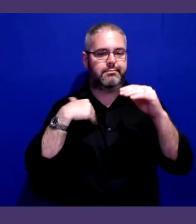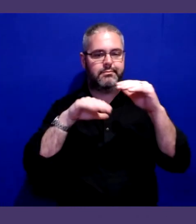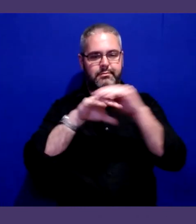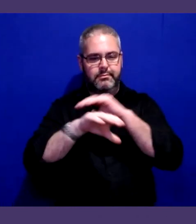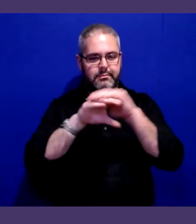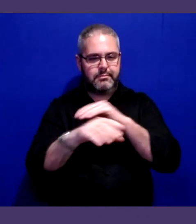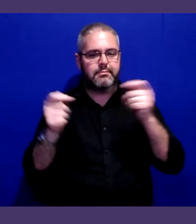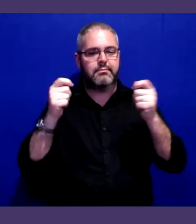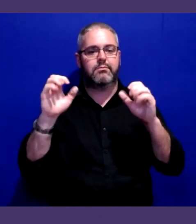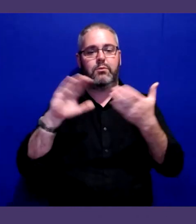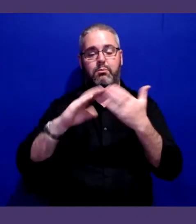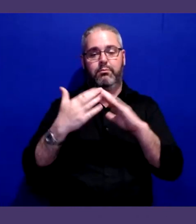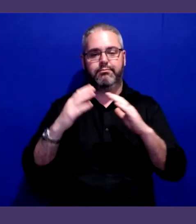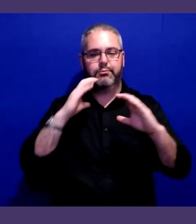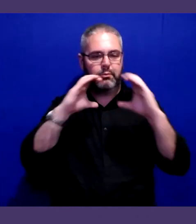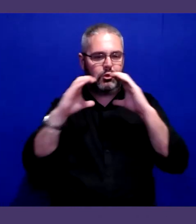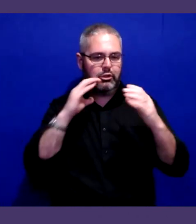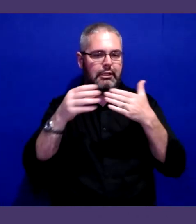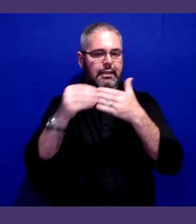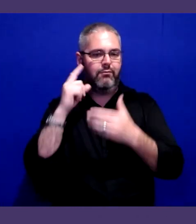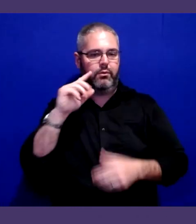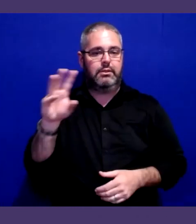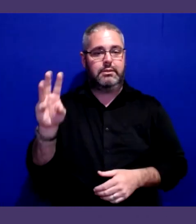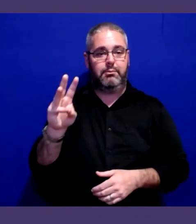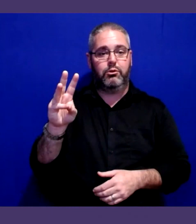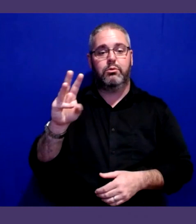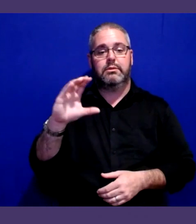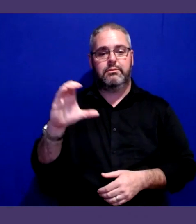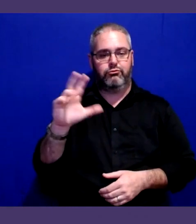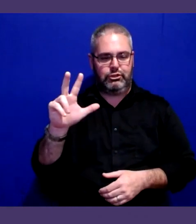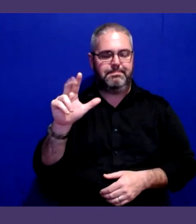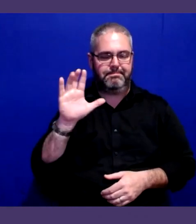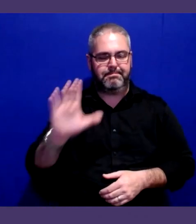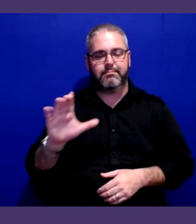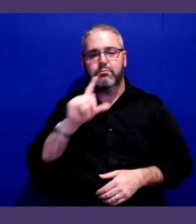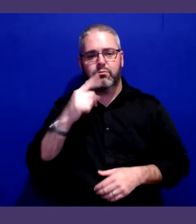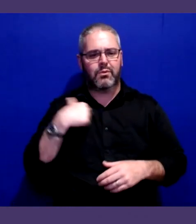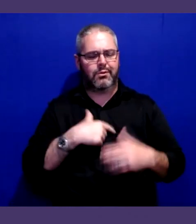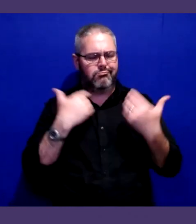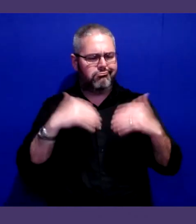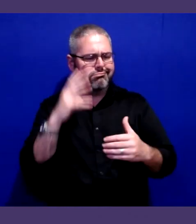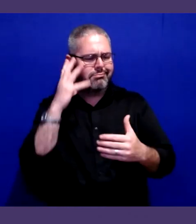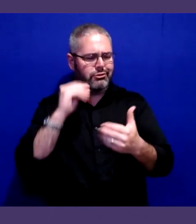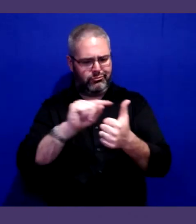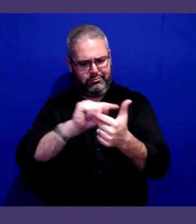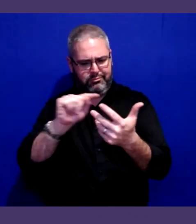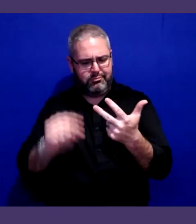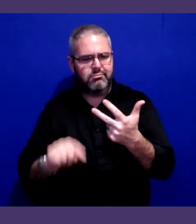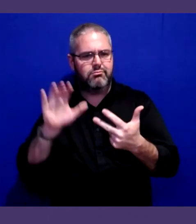for the W3C. Each of them brings a wealth of experience and insights from their respective organizations.